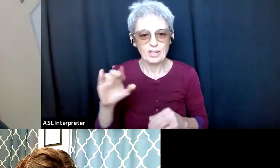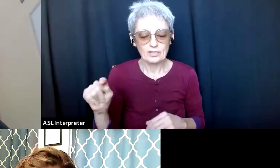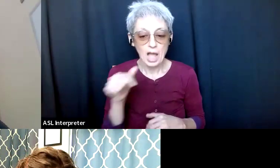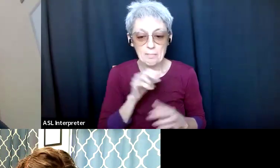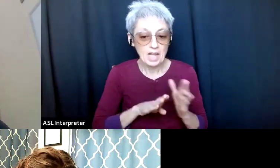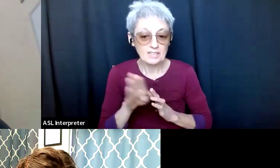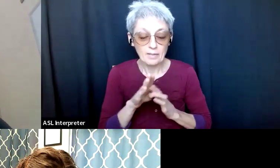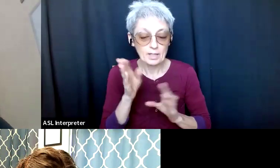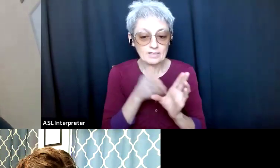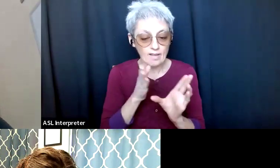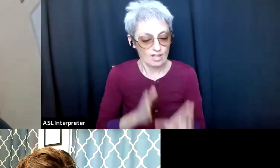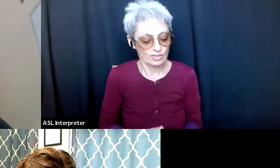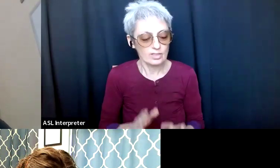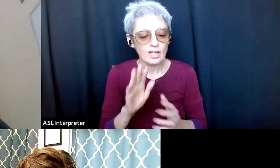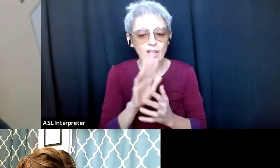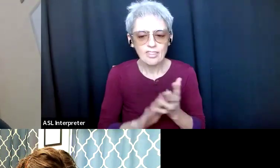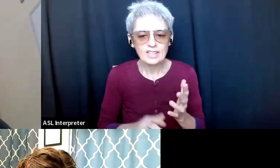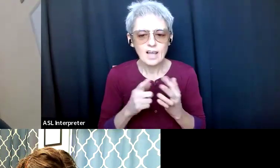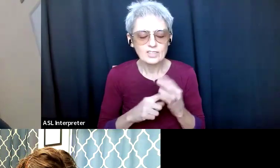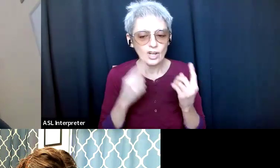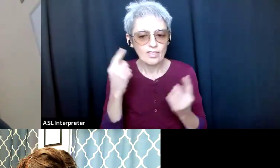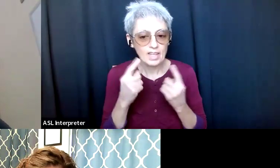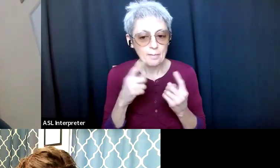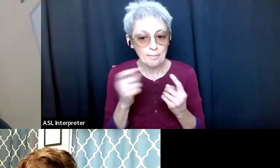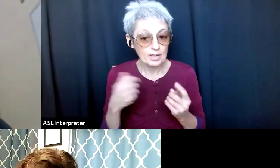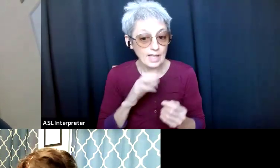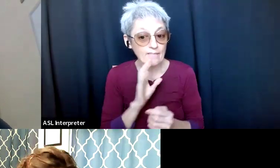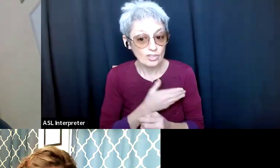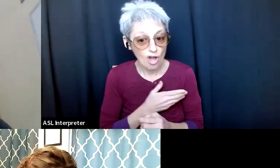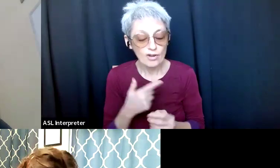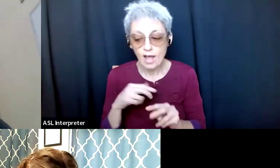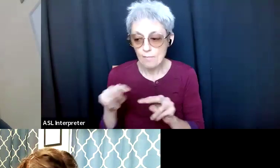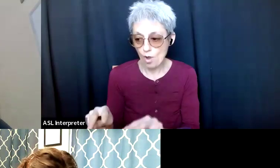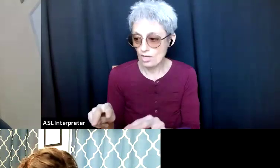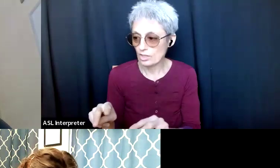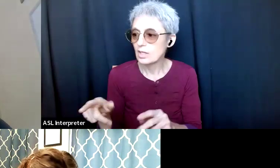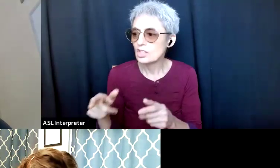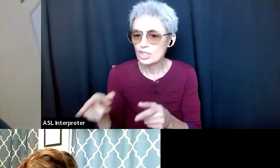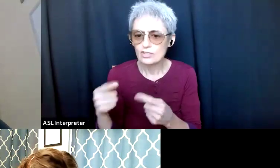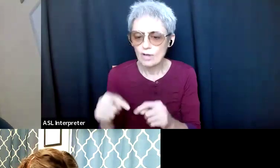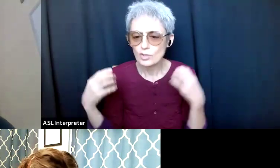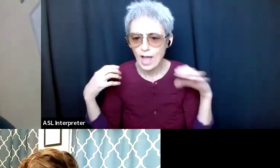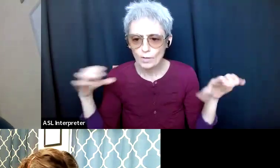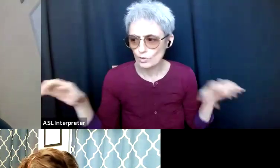However, we sometimes see training effects in the data. So when we look at how participants perform